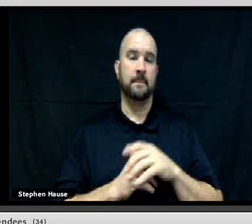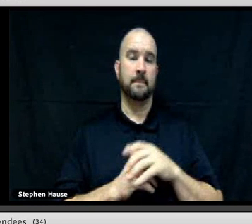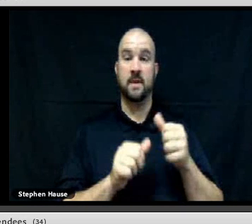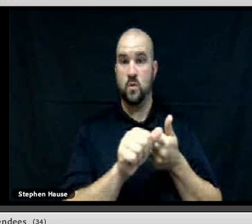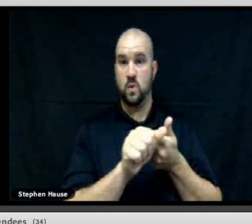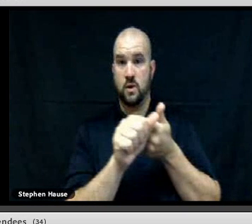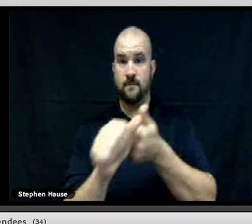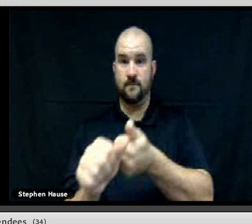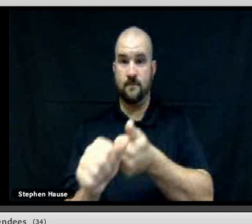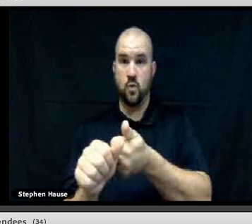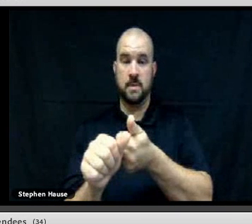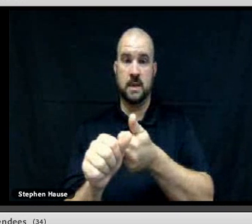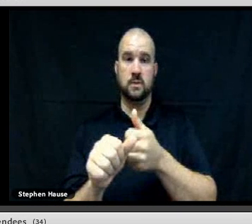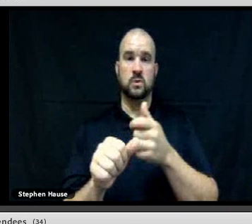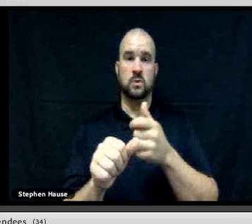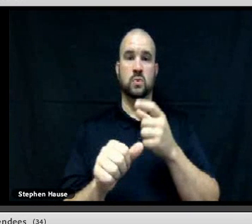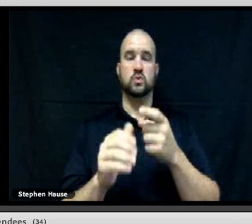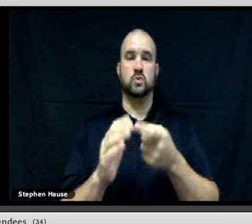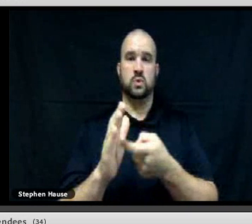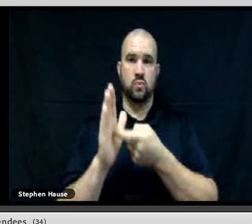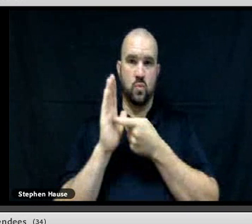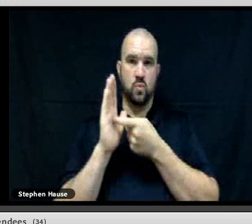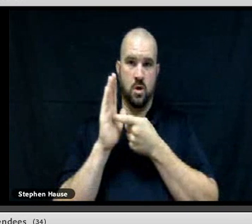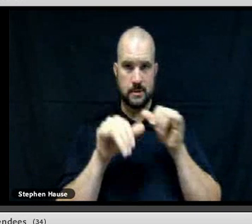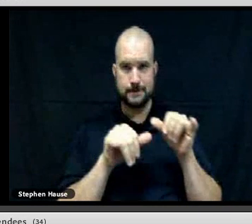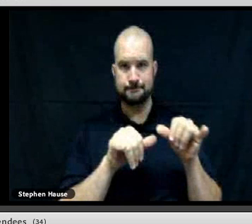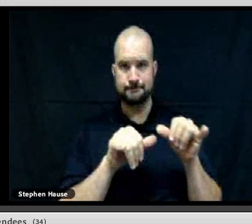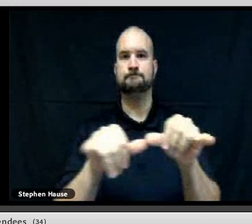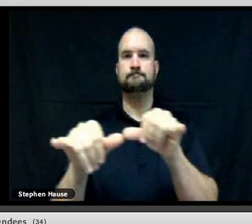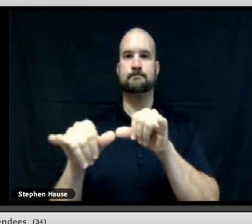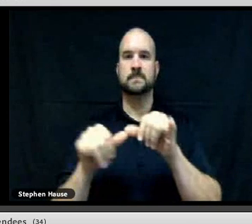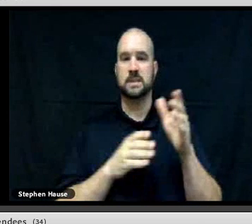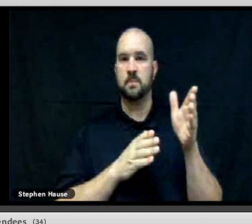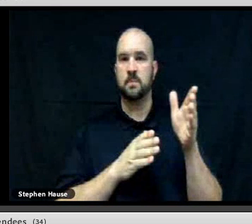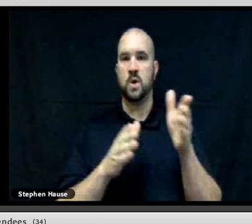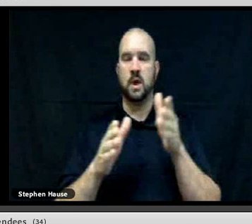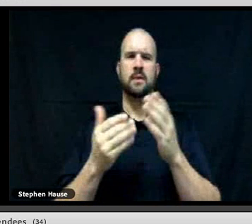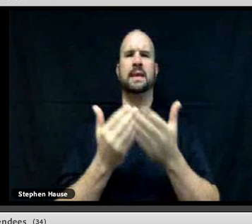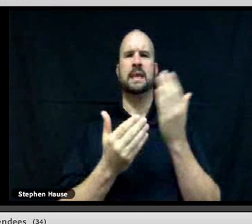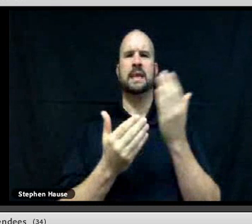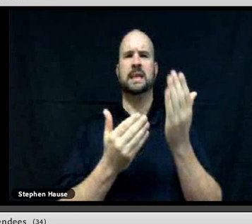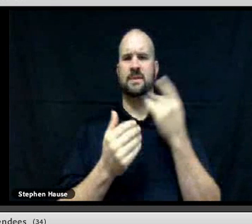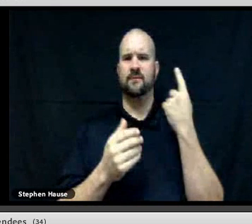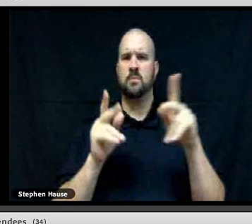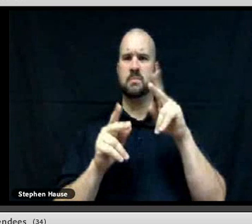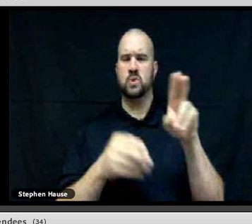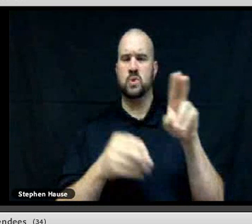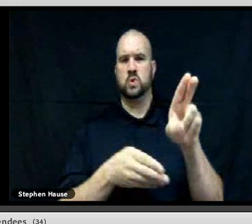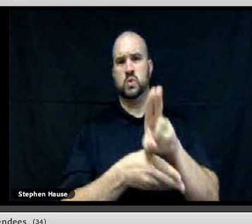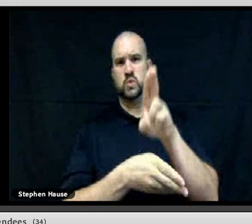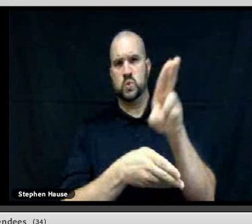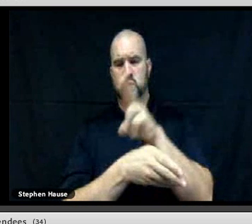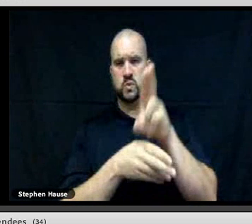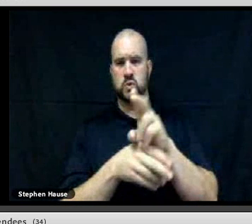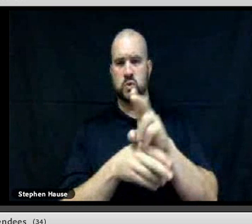um, then it's easier for users to be able to do searches and things like that, uh, related to specific subjects